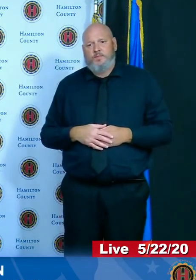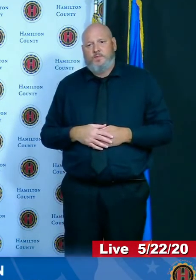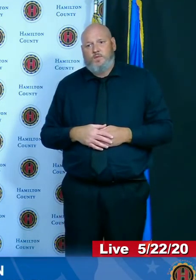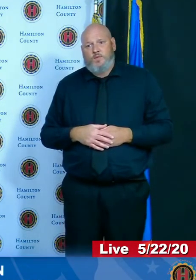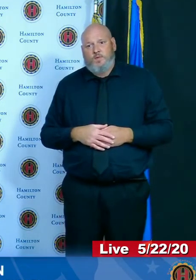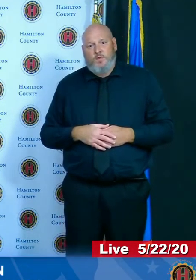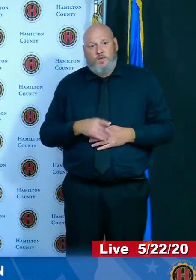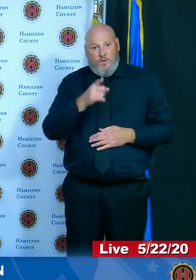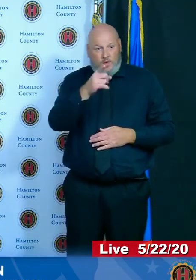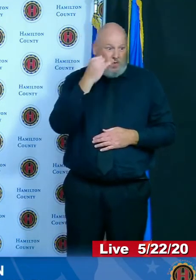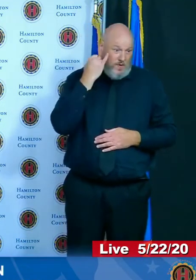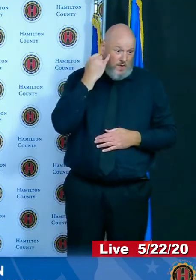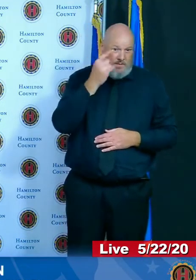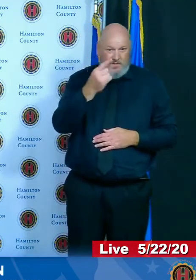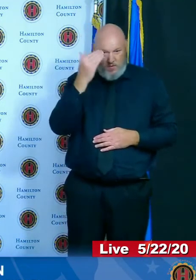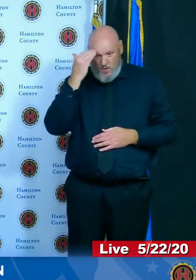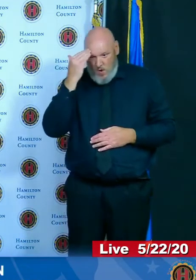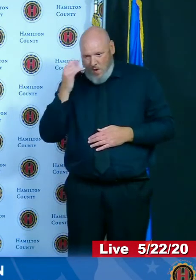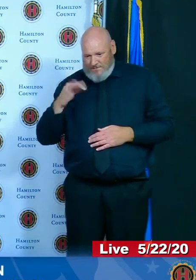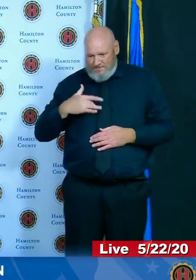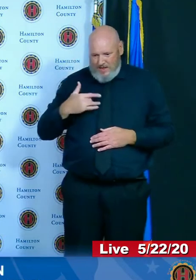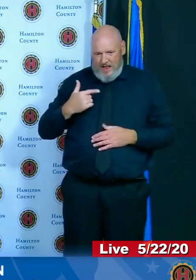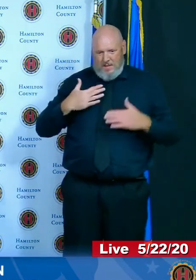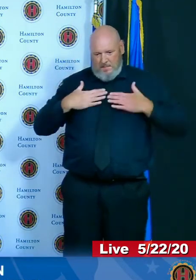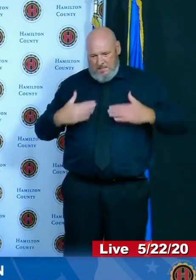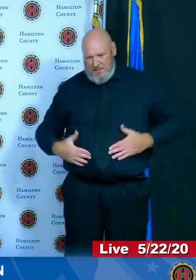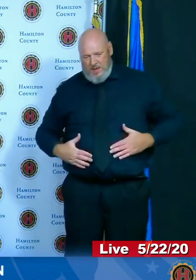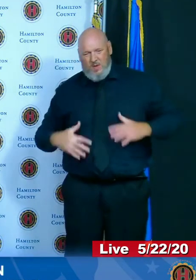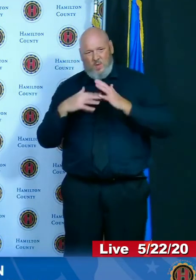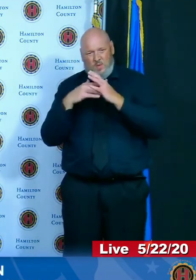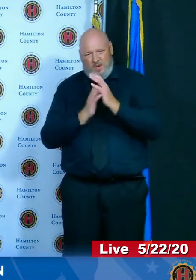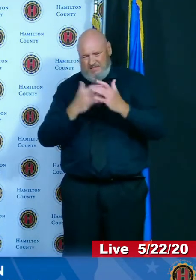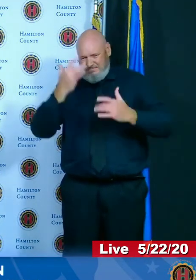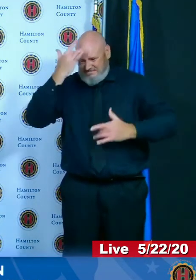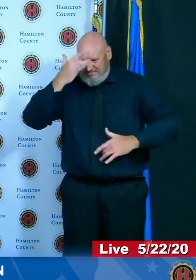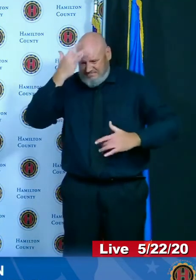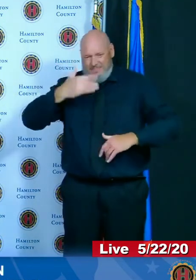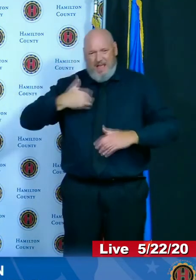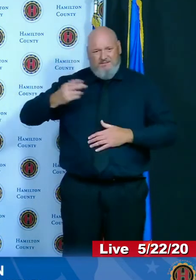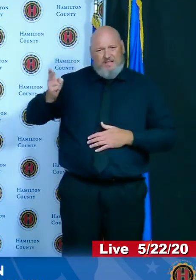crowded you might want to choose times where the business is less crowded to go